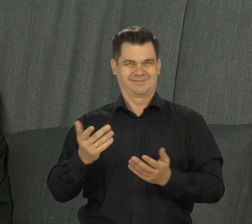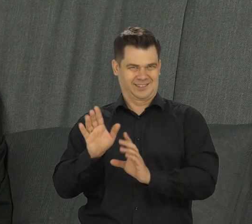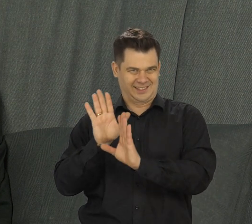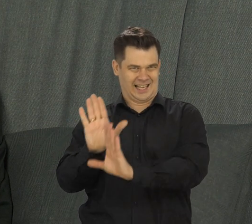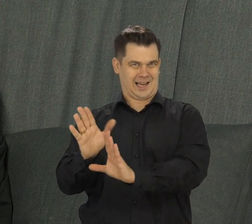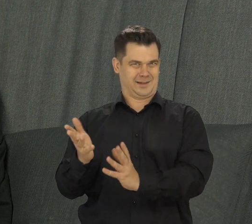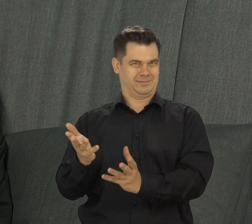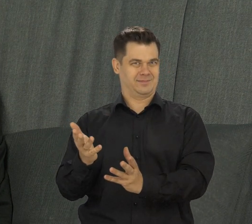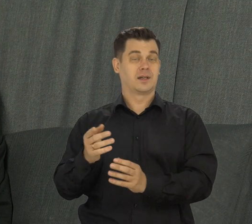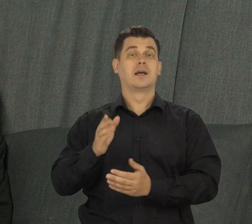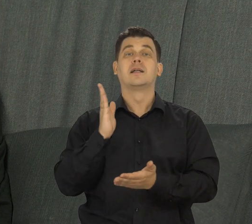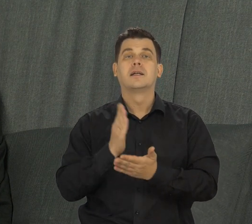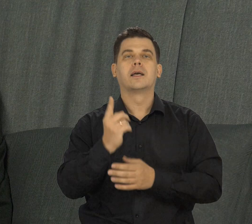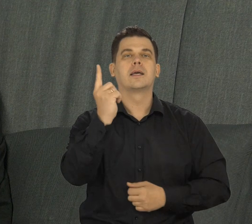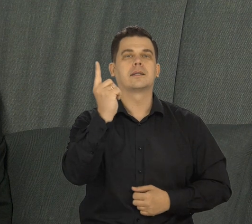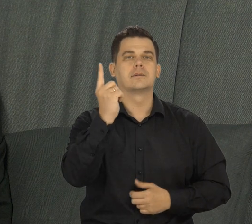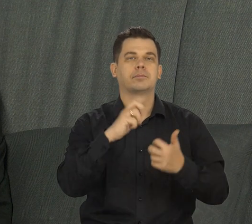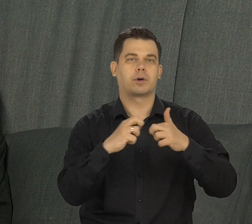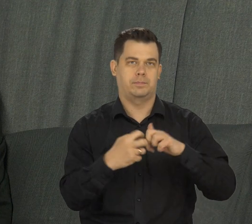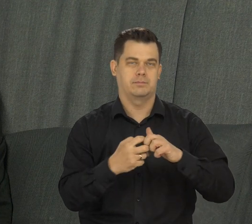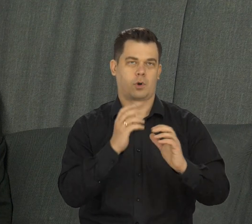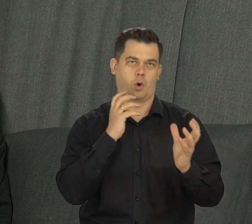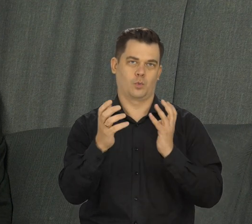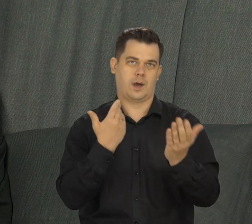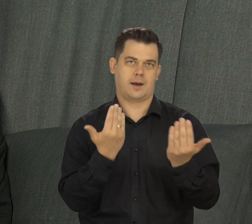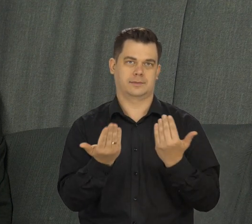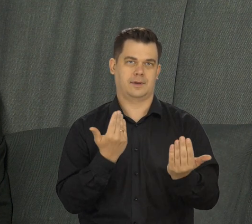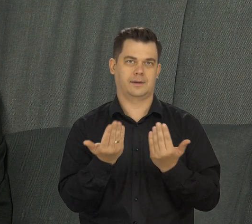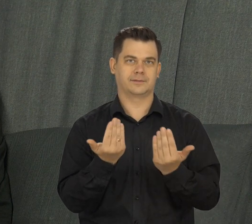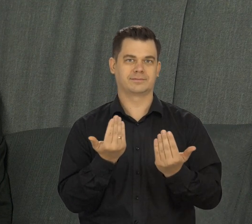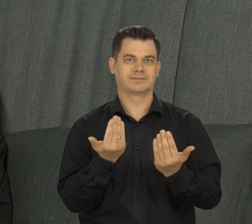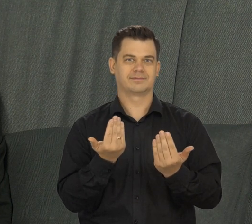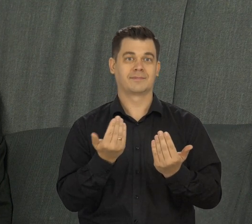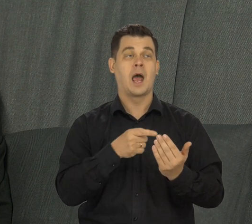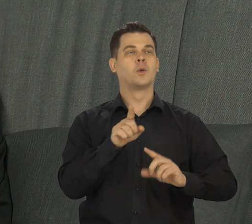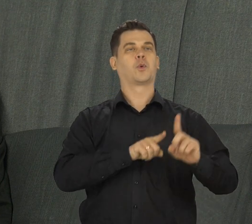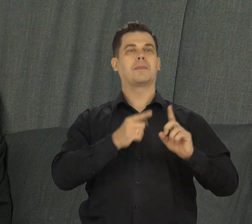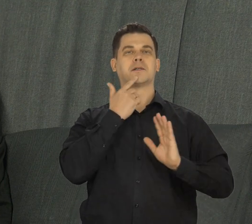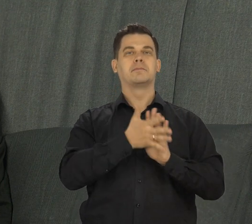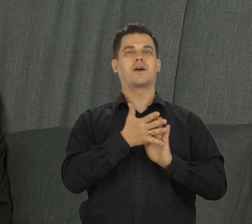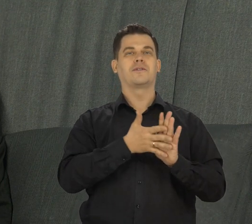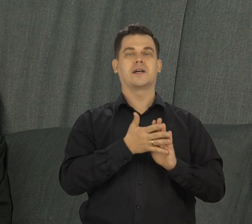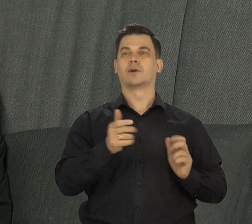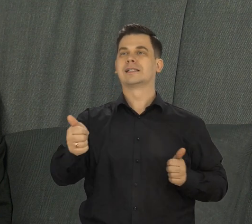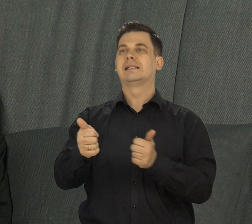Most of the difficulties they face, stem from communication problems. The role of the interpreter is not either,